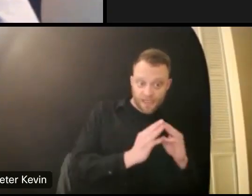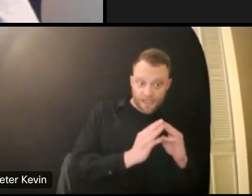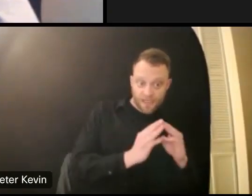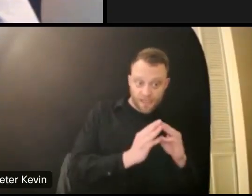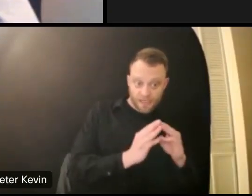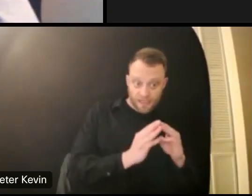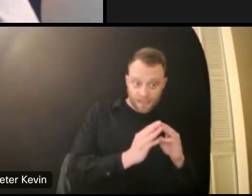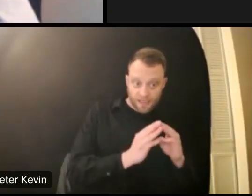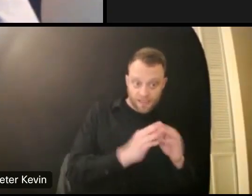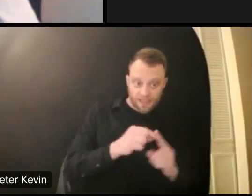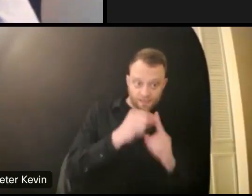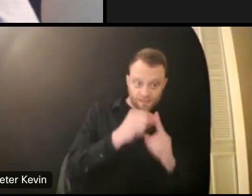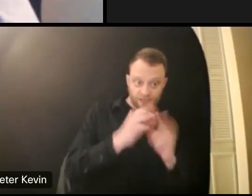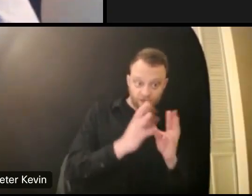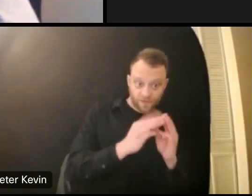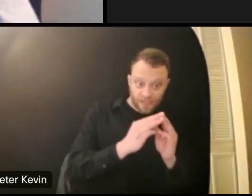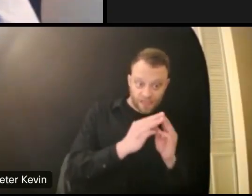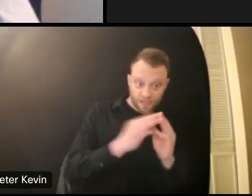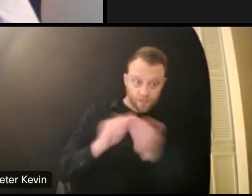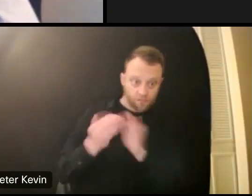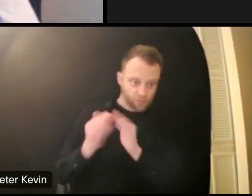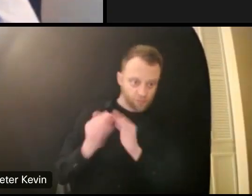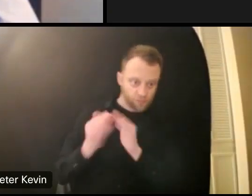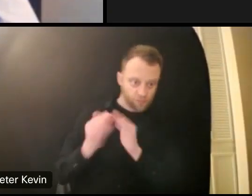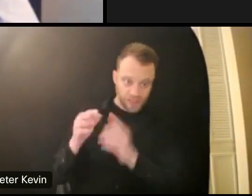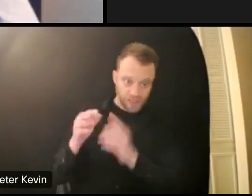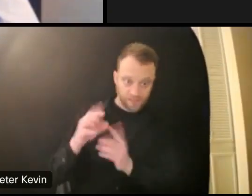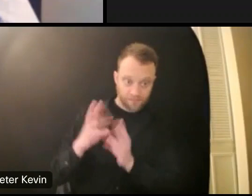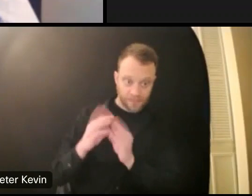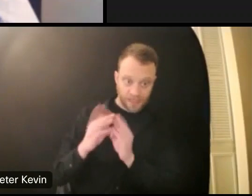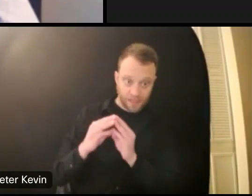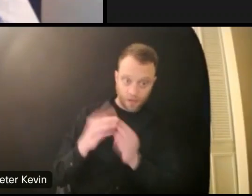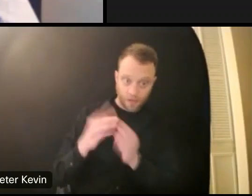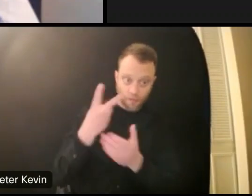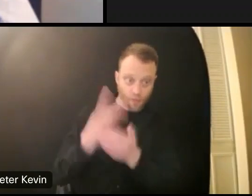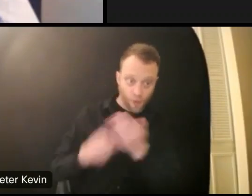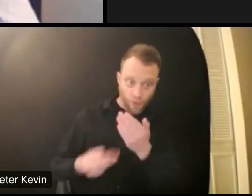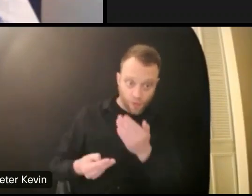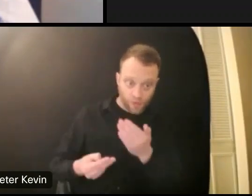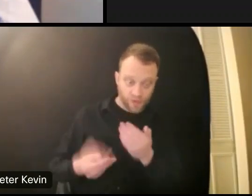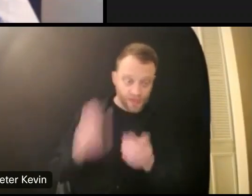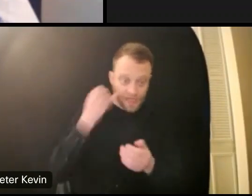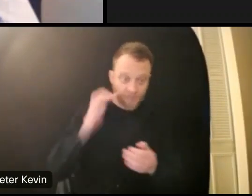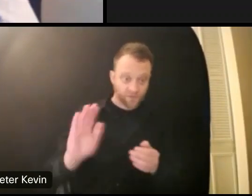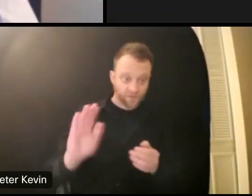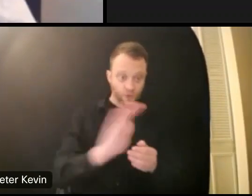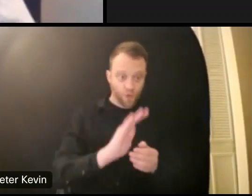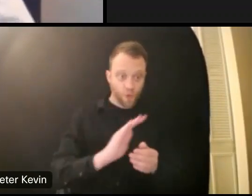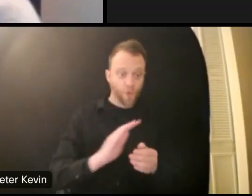or a community meeting, If your Commission is able to stand up some committees, perhaps the